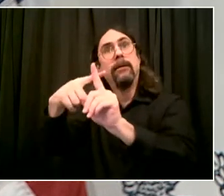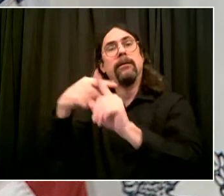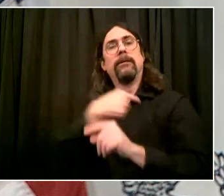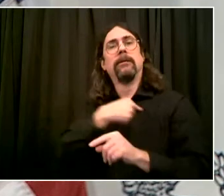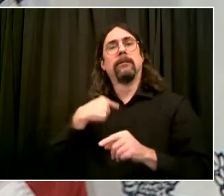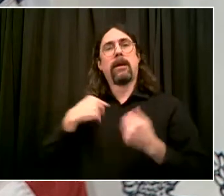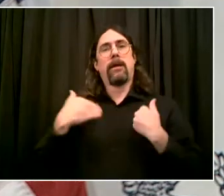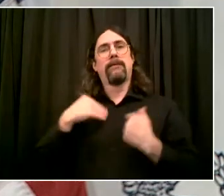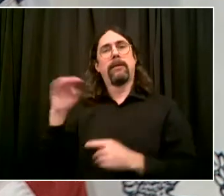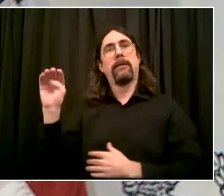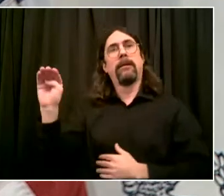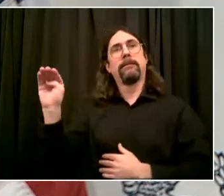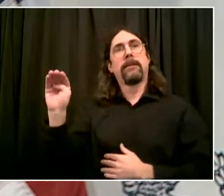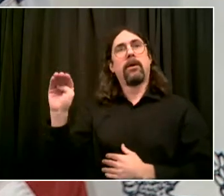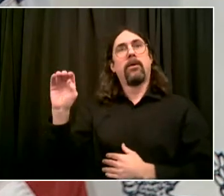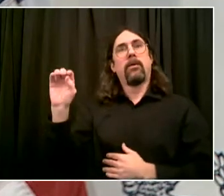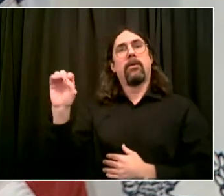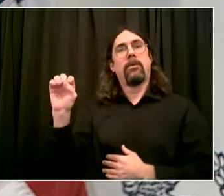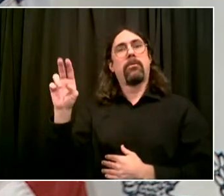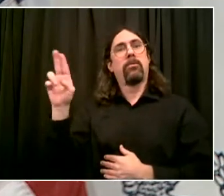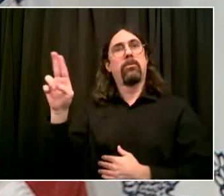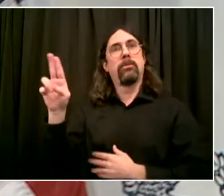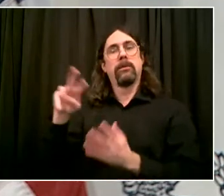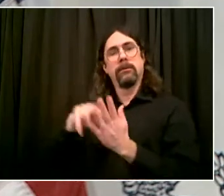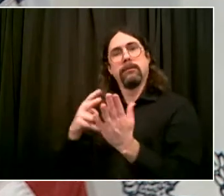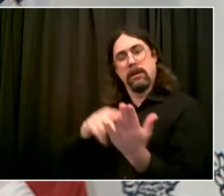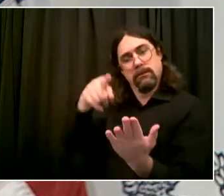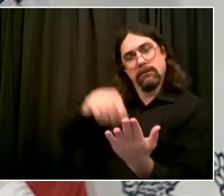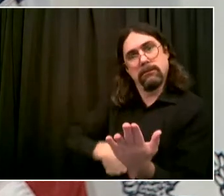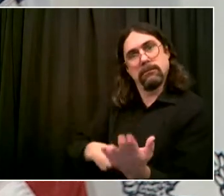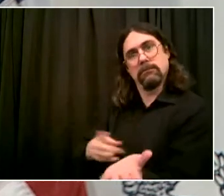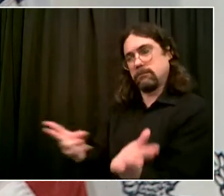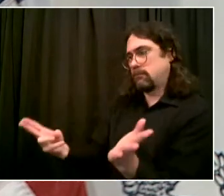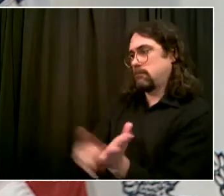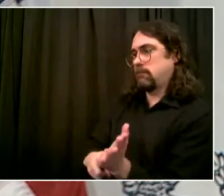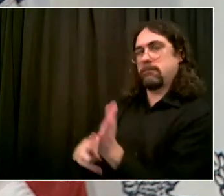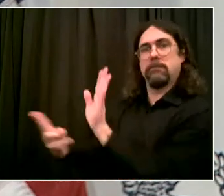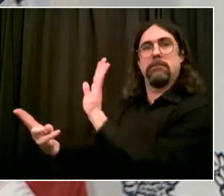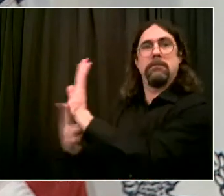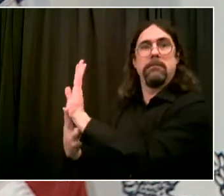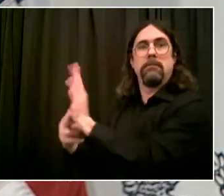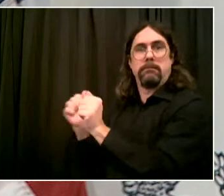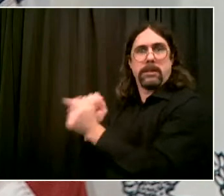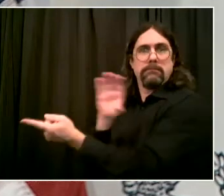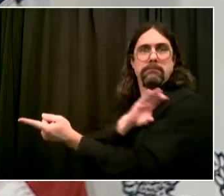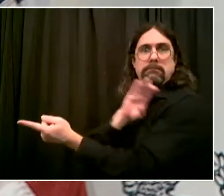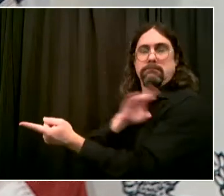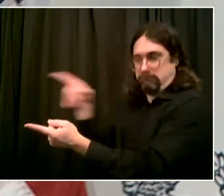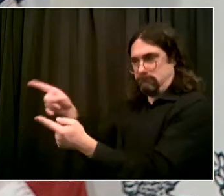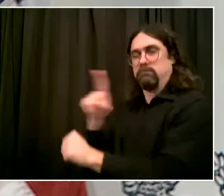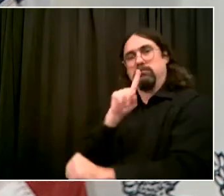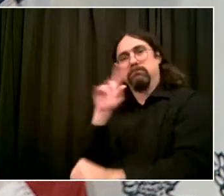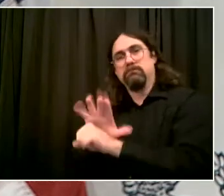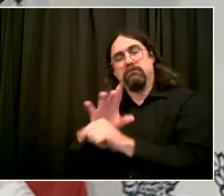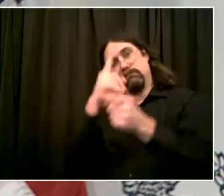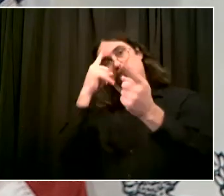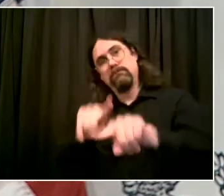DARTING TONIGHT IN THE STATE OF THE CITY. SO MORE DIALOGUE FOR SURE, MORE REFORM THROUGHGHOUT OUT IS YEAR.